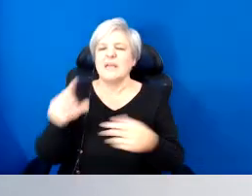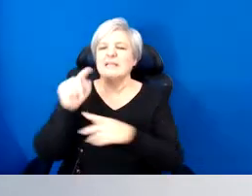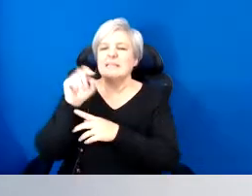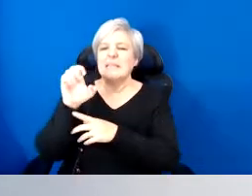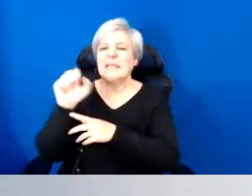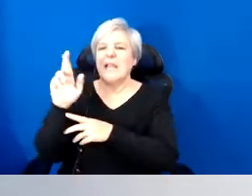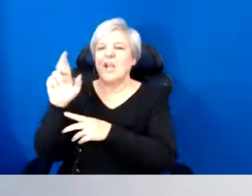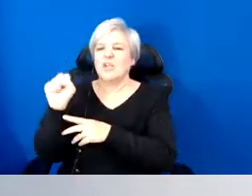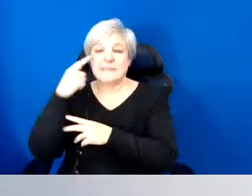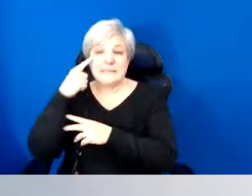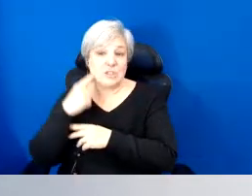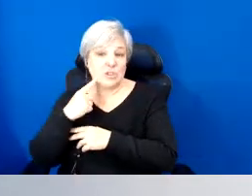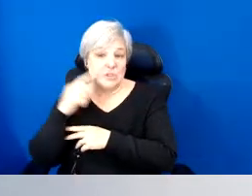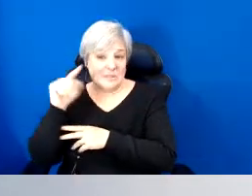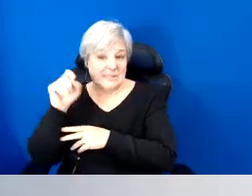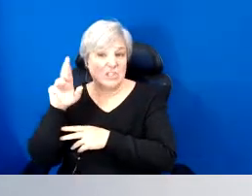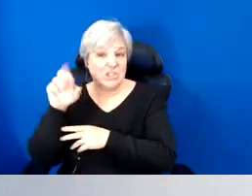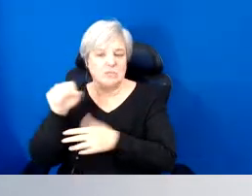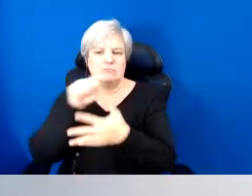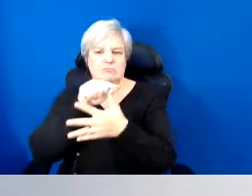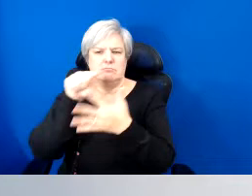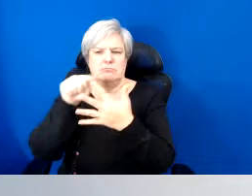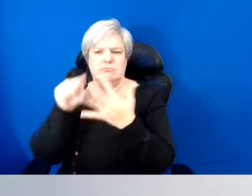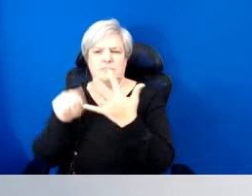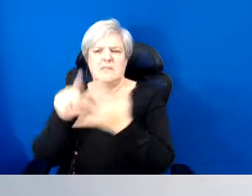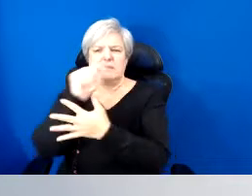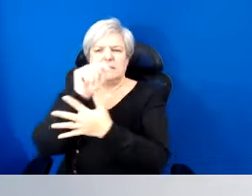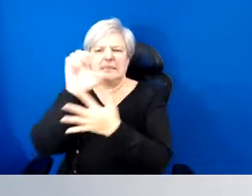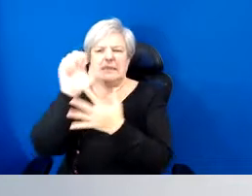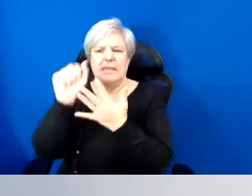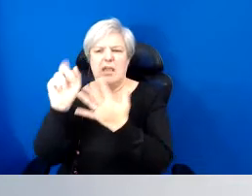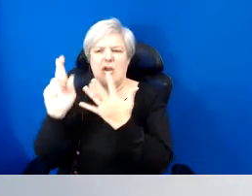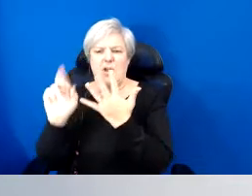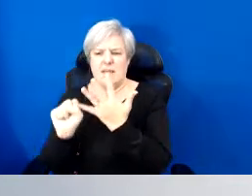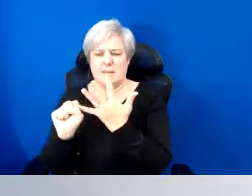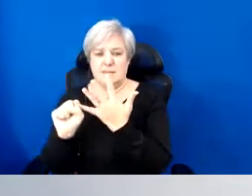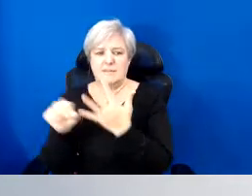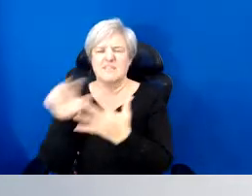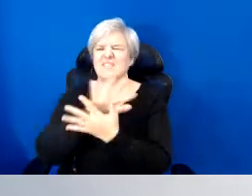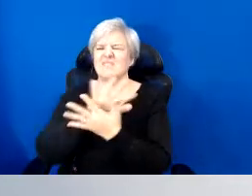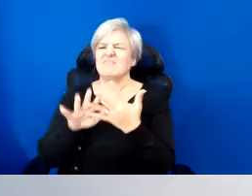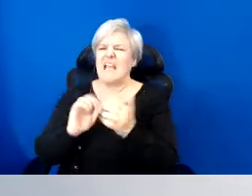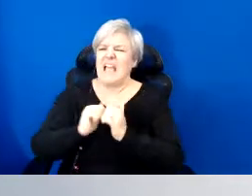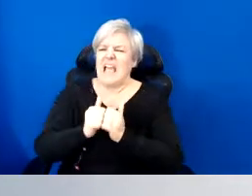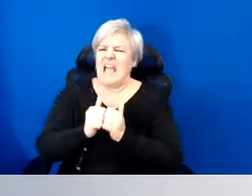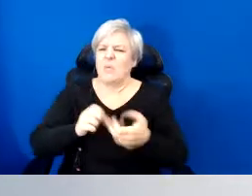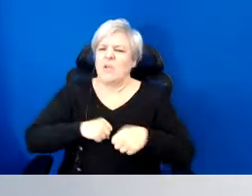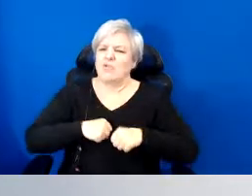Christina Hiebert, and it provides five different options to allow us to grieve the tears for talking.